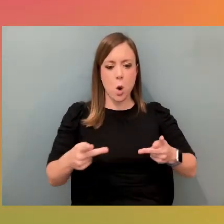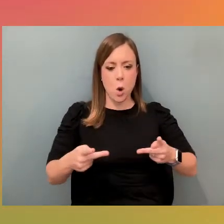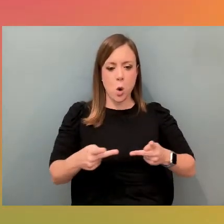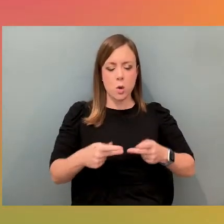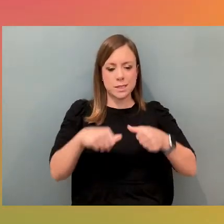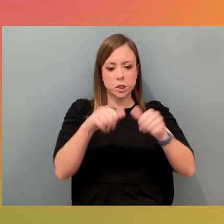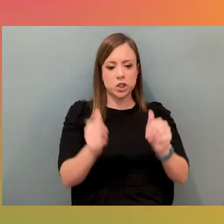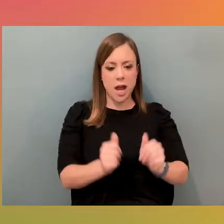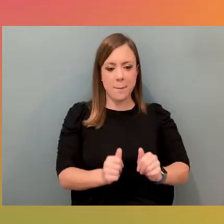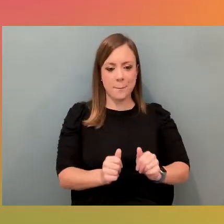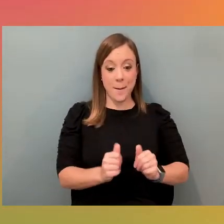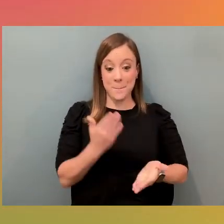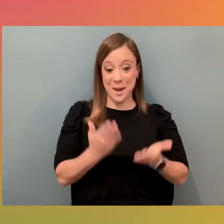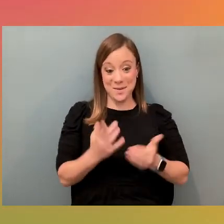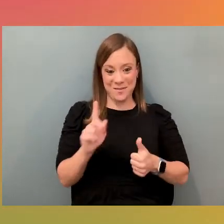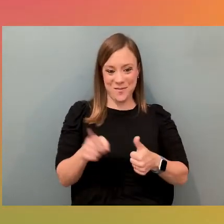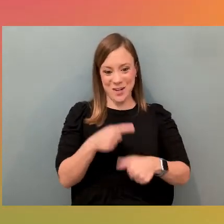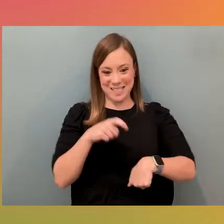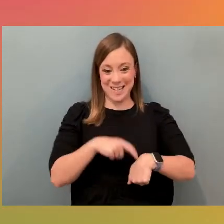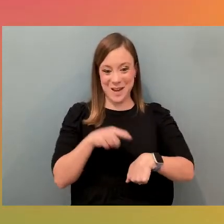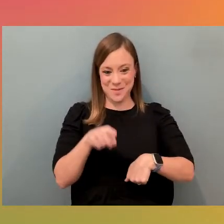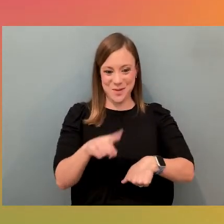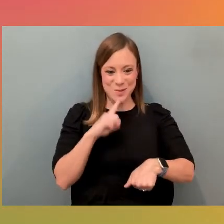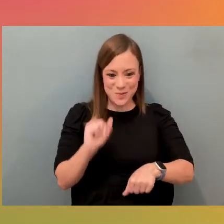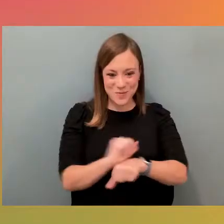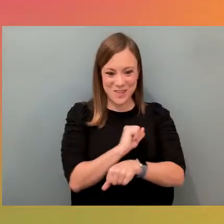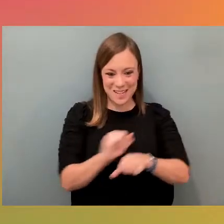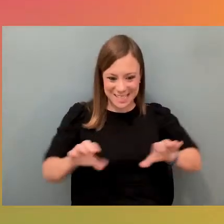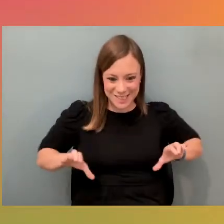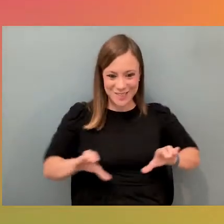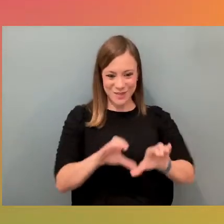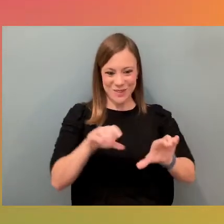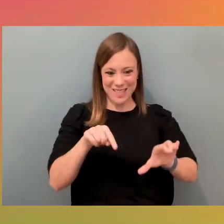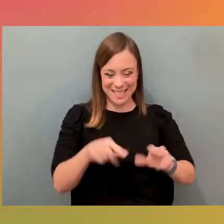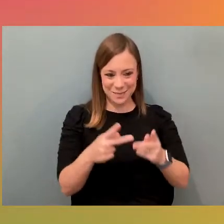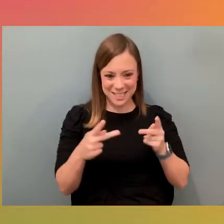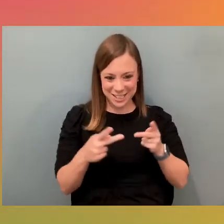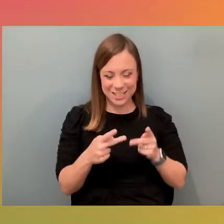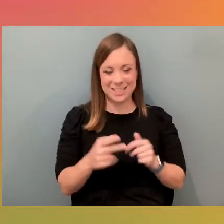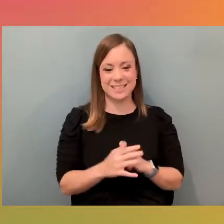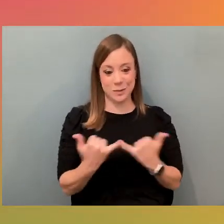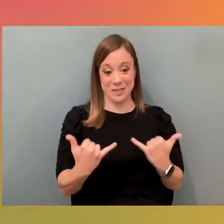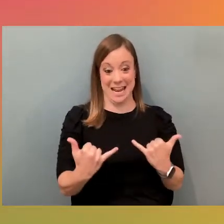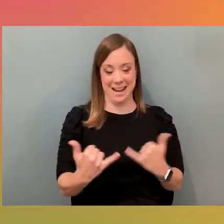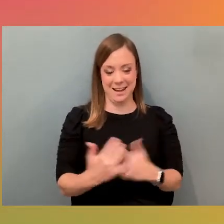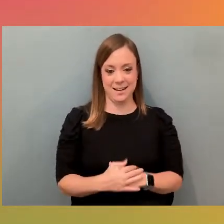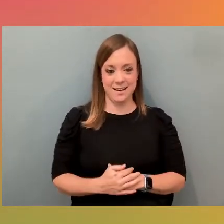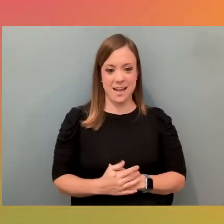IF IT'S THE FIRST TIME YOU ARE DOING IT TODAY, WHICH IS